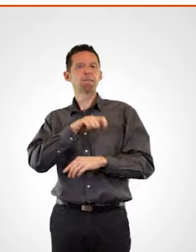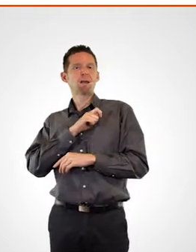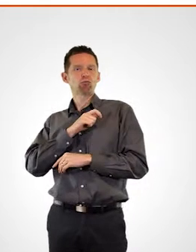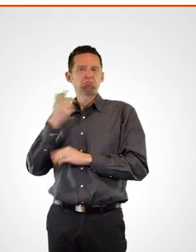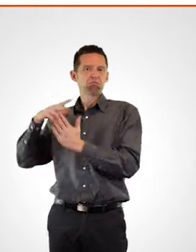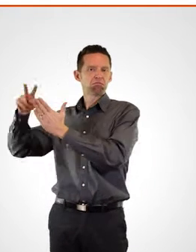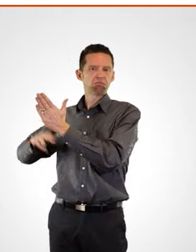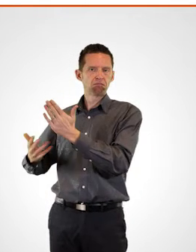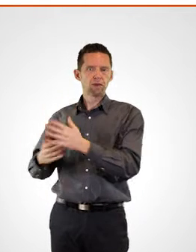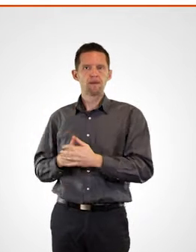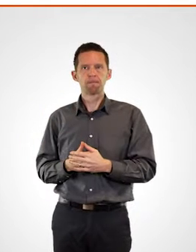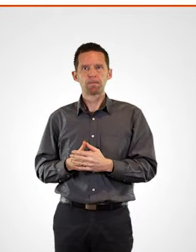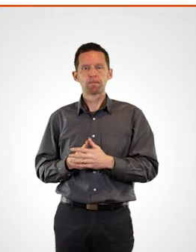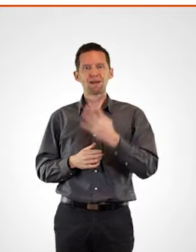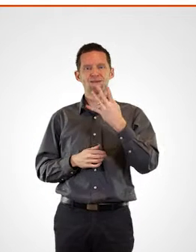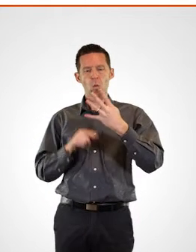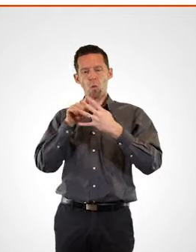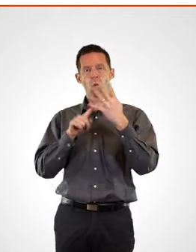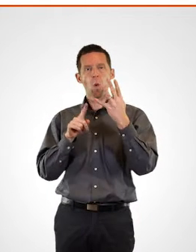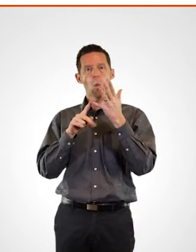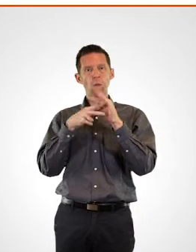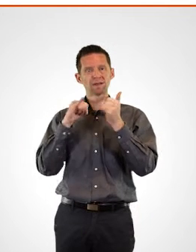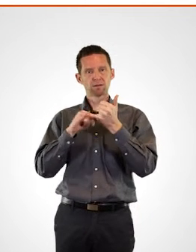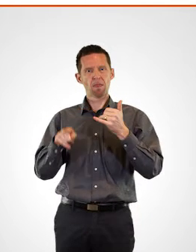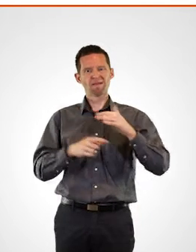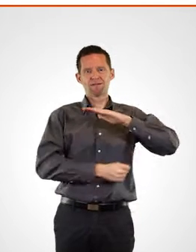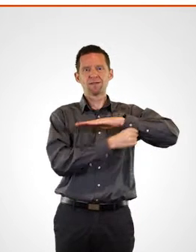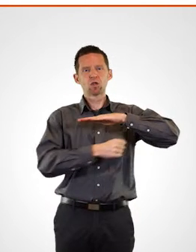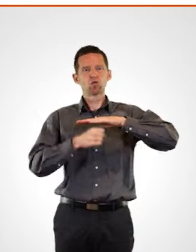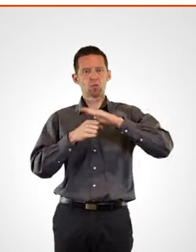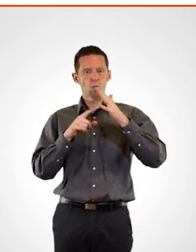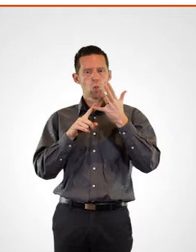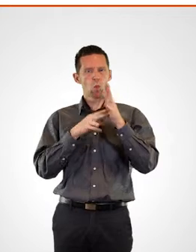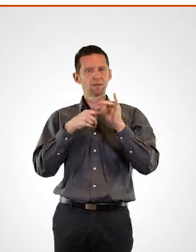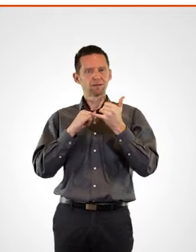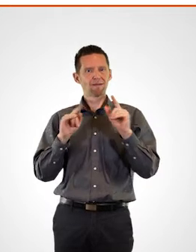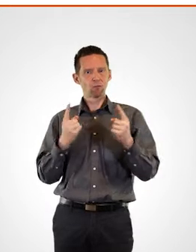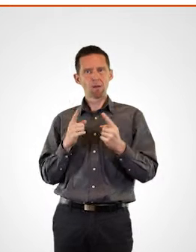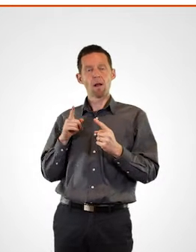So the first four units of the curriculum are what we call foundational units and these units